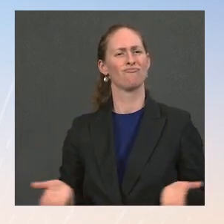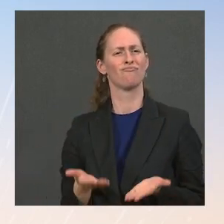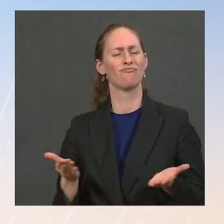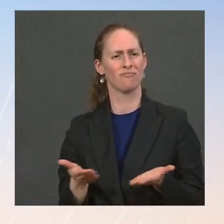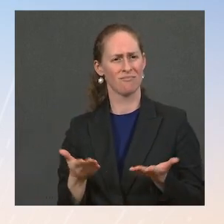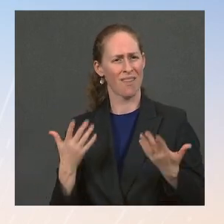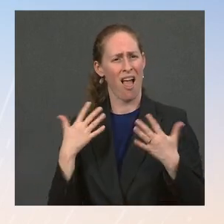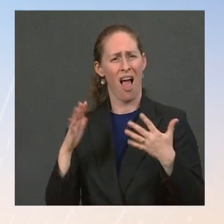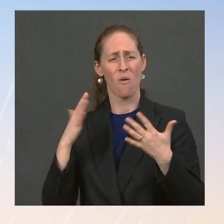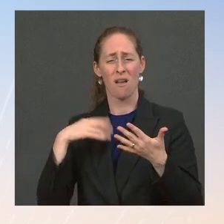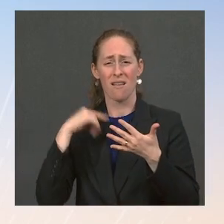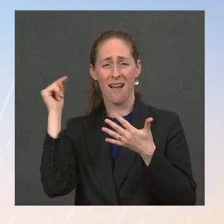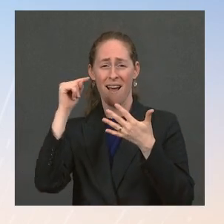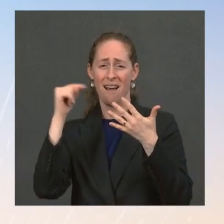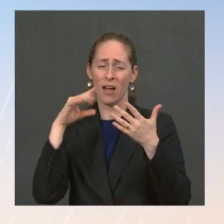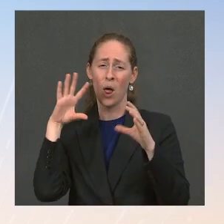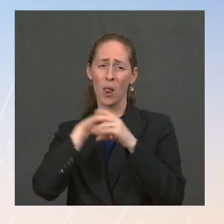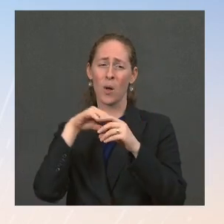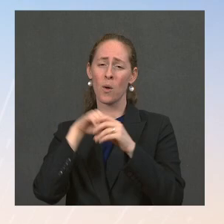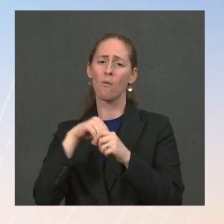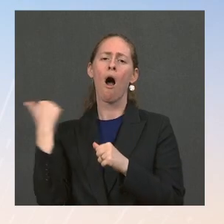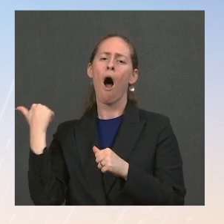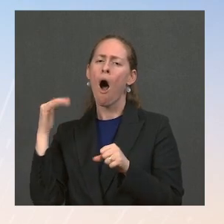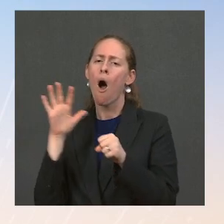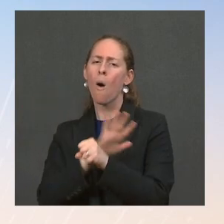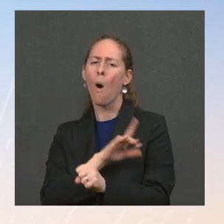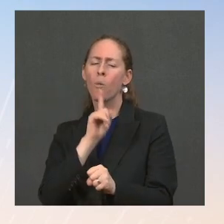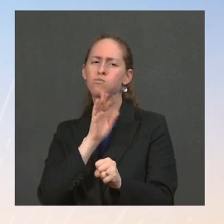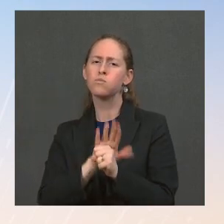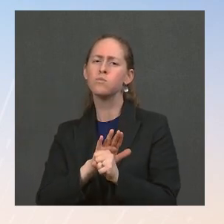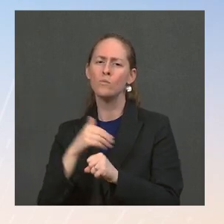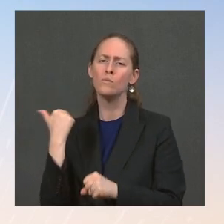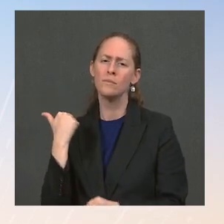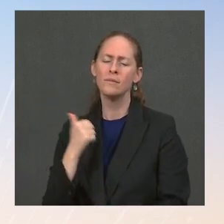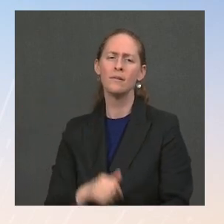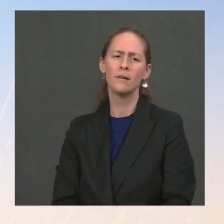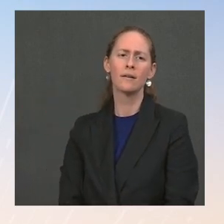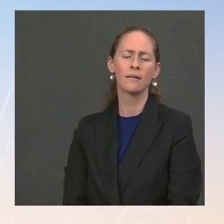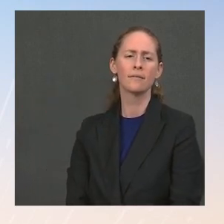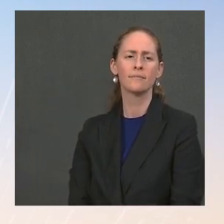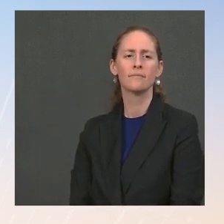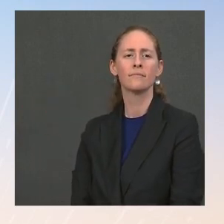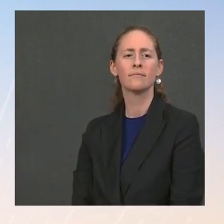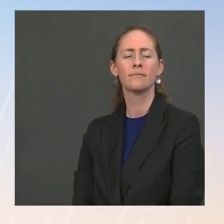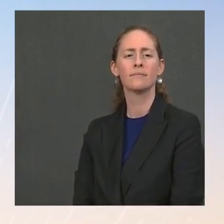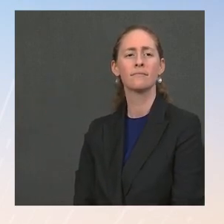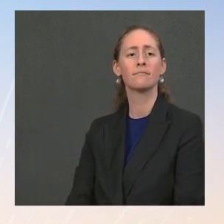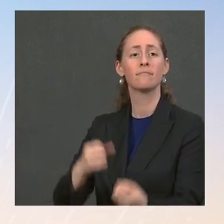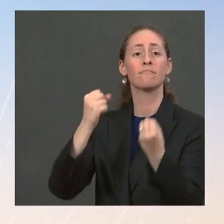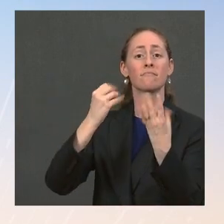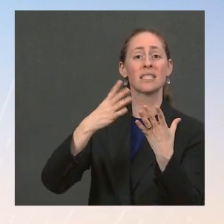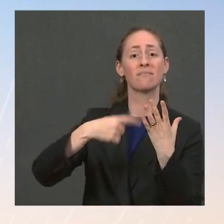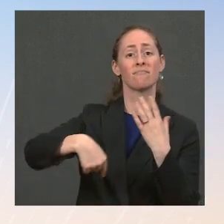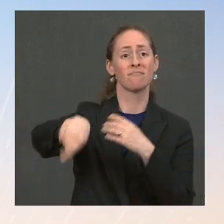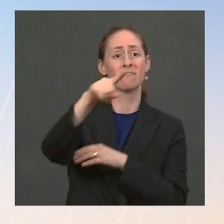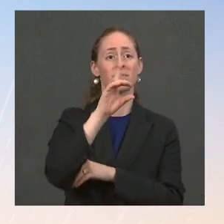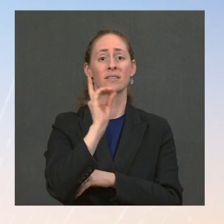And that's something he's absolutely committed to. And there are a lot of Democrats in Congress who feel as passionately about it as he does.